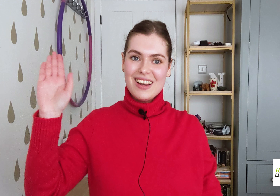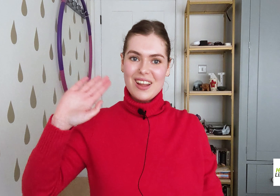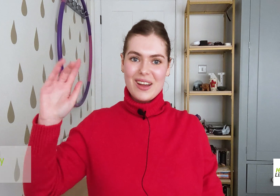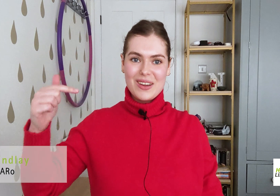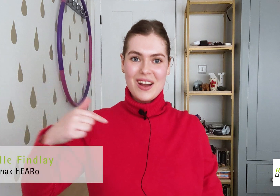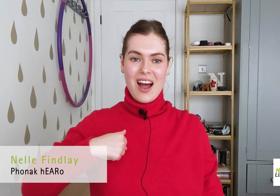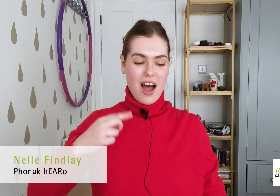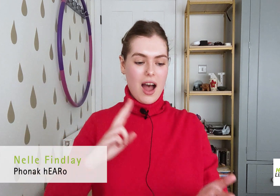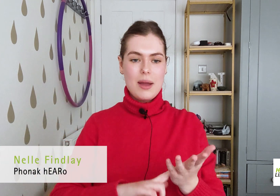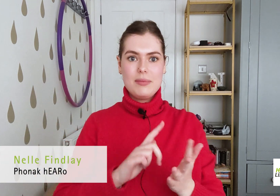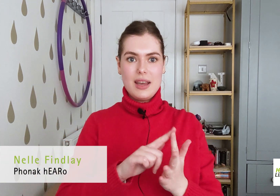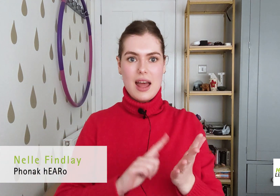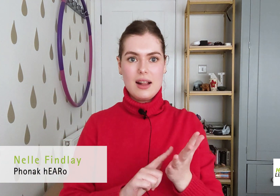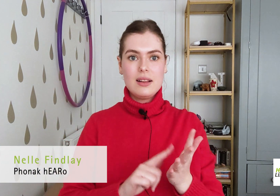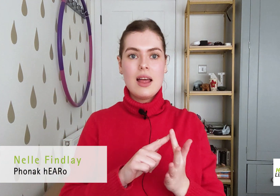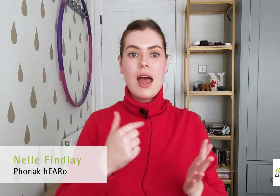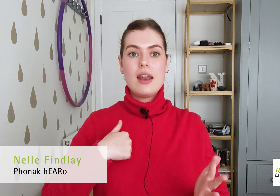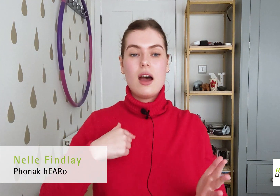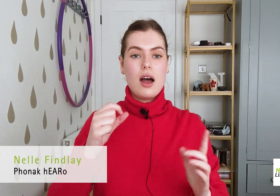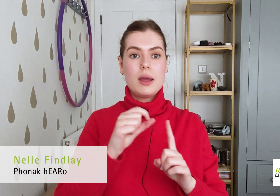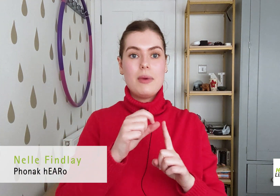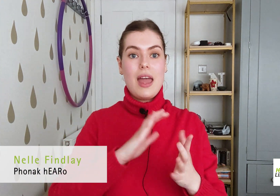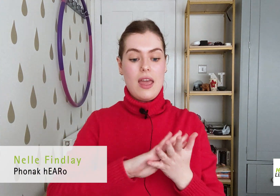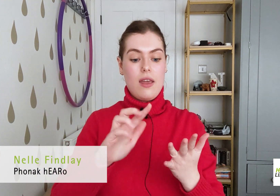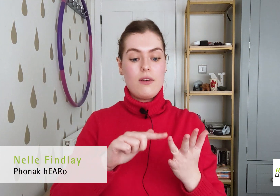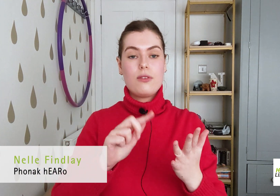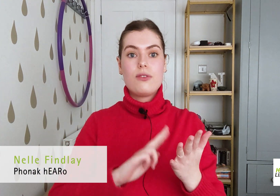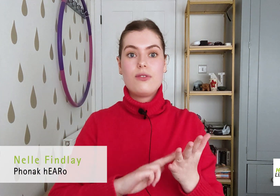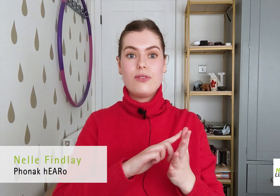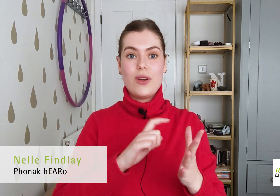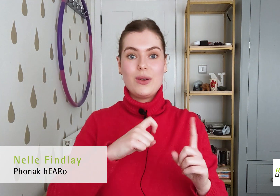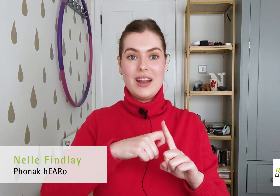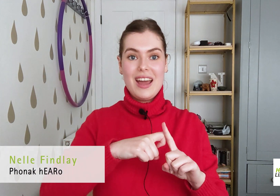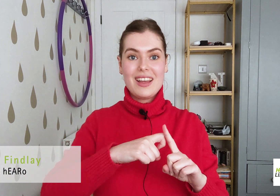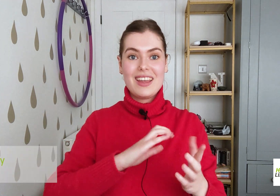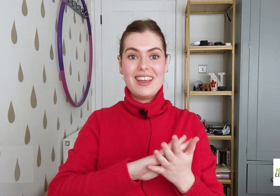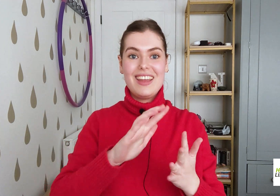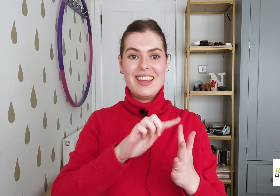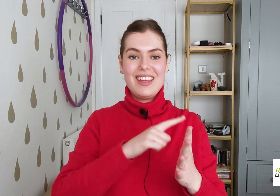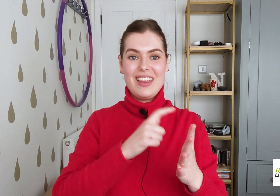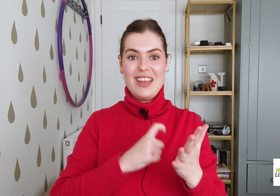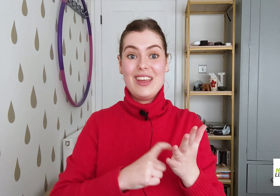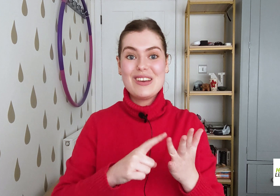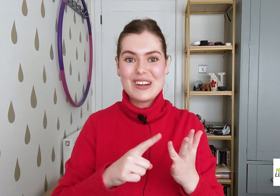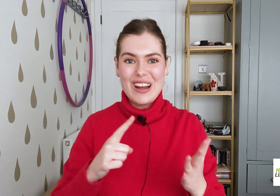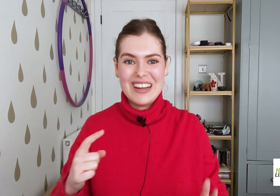Hello. I'm Nelle and I'm a Phonak hEARo.